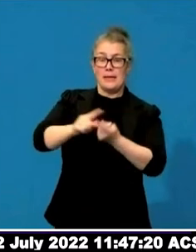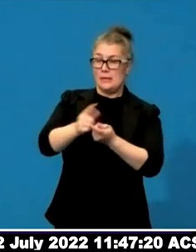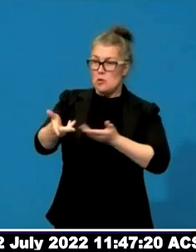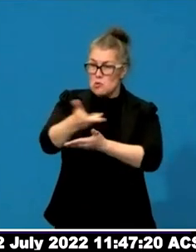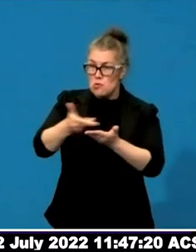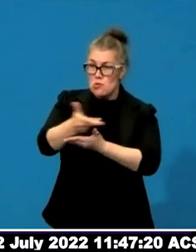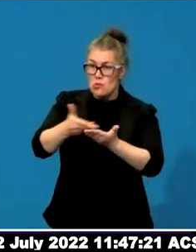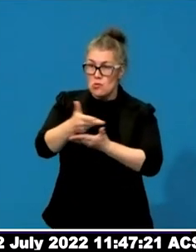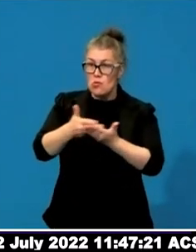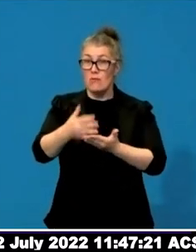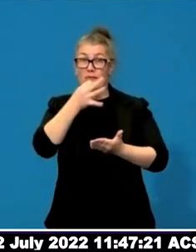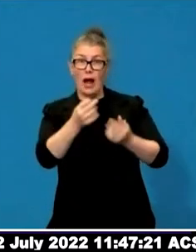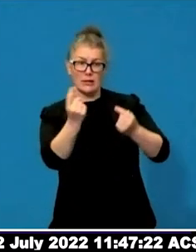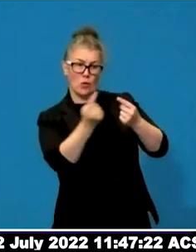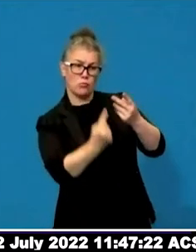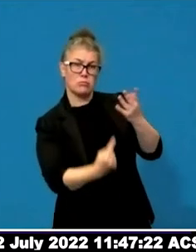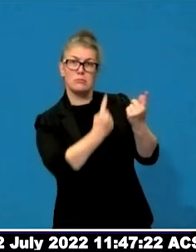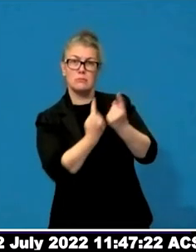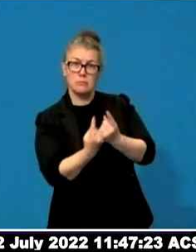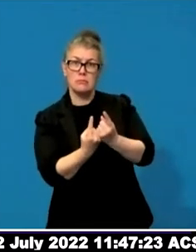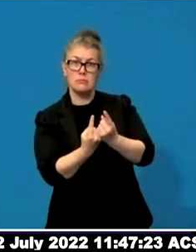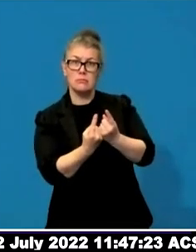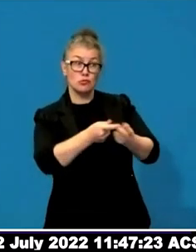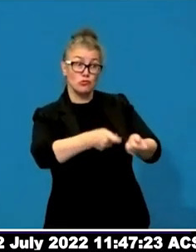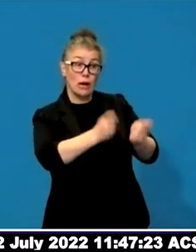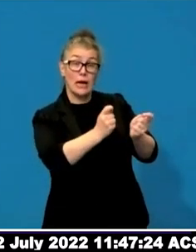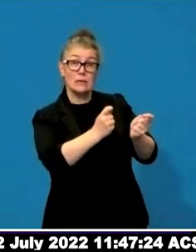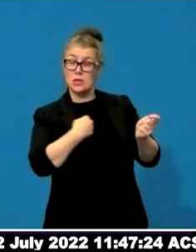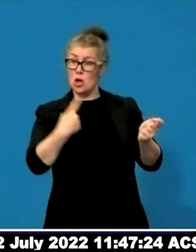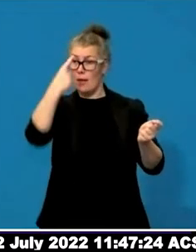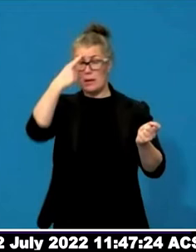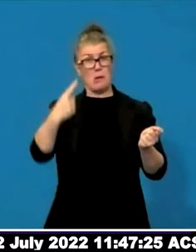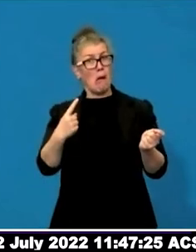for certain things in the planning meeting - which I think are quite reasonable and necessary.